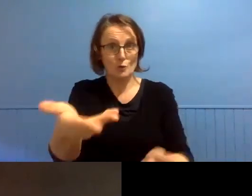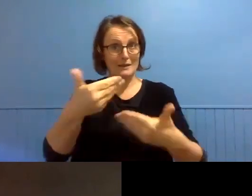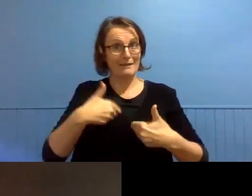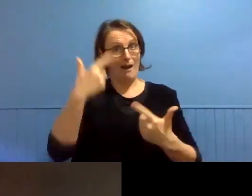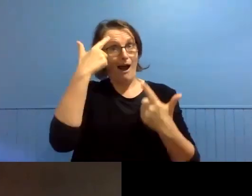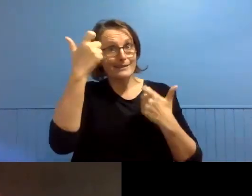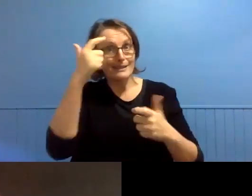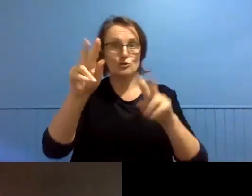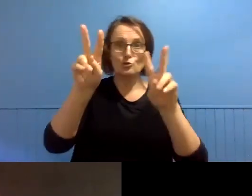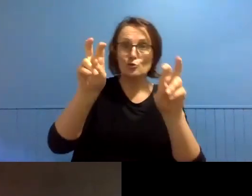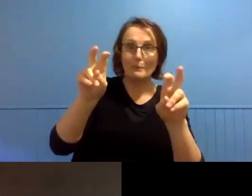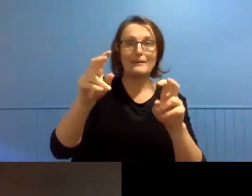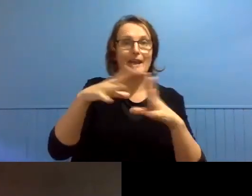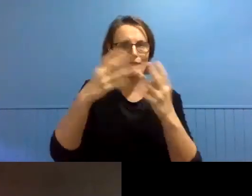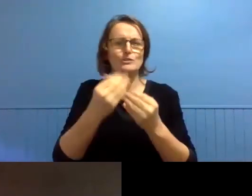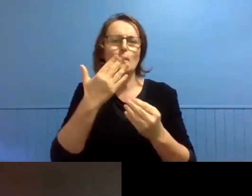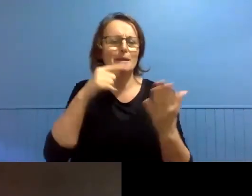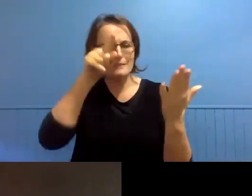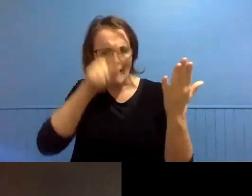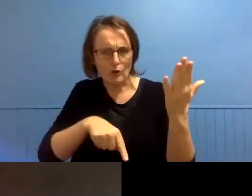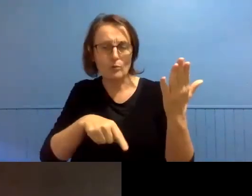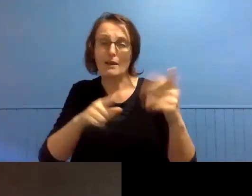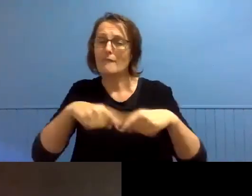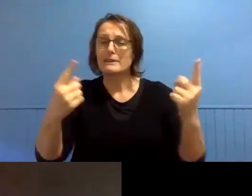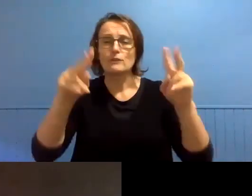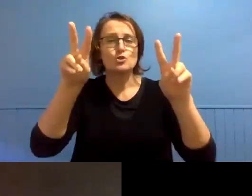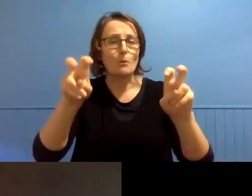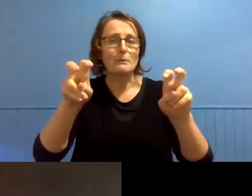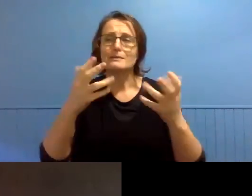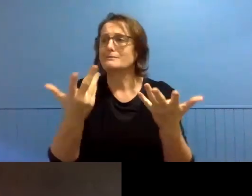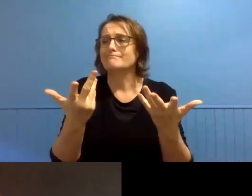Please check them out, ranging from some amazing sections on how to